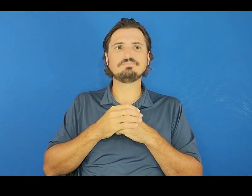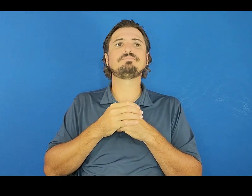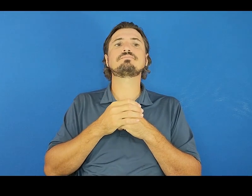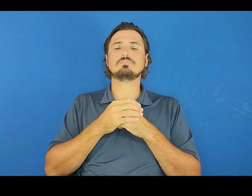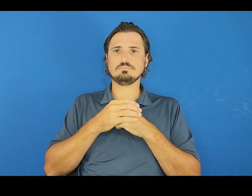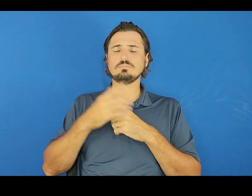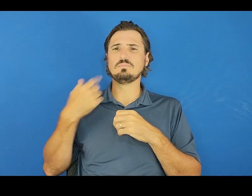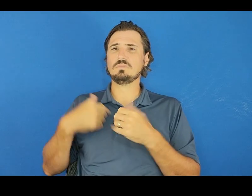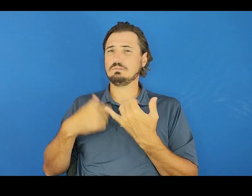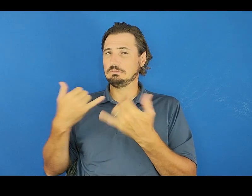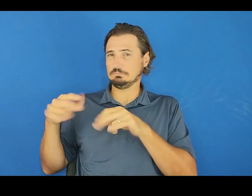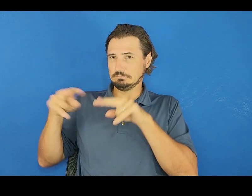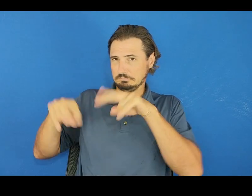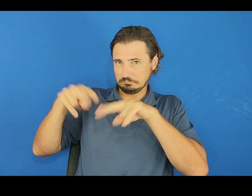considered community-acquired